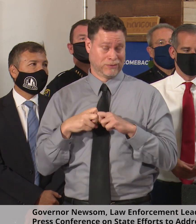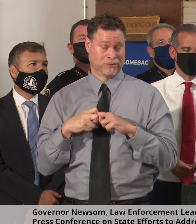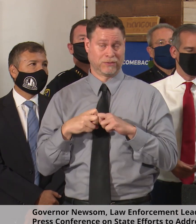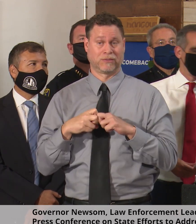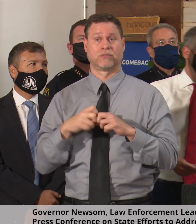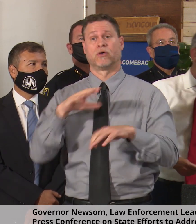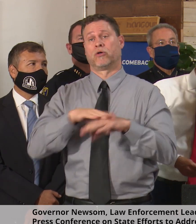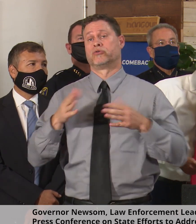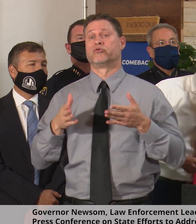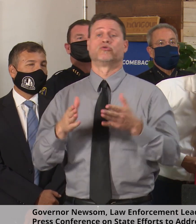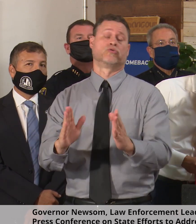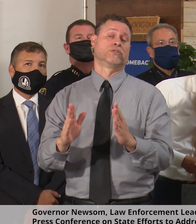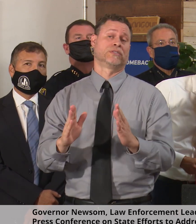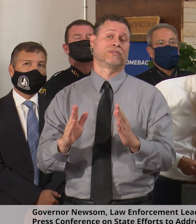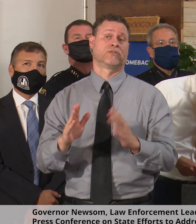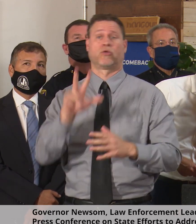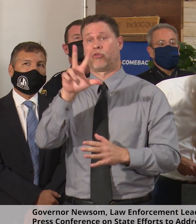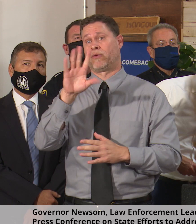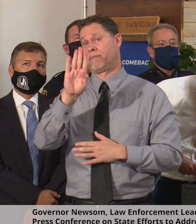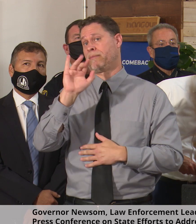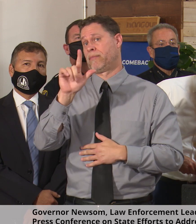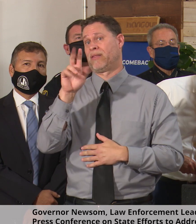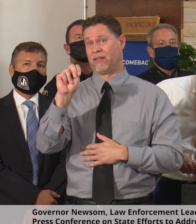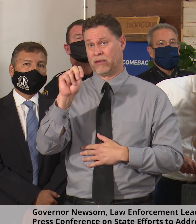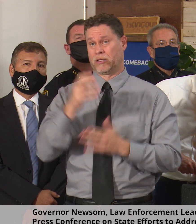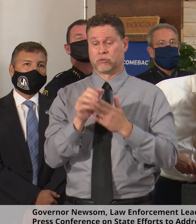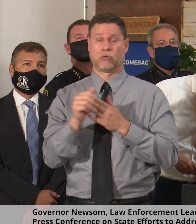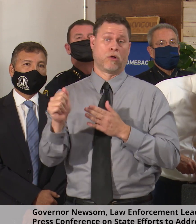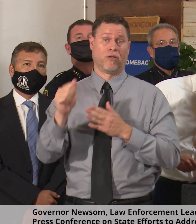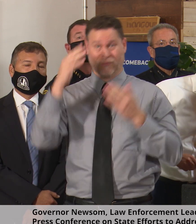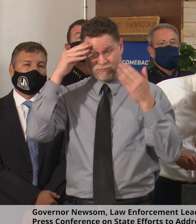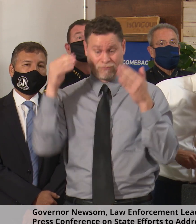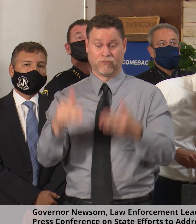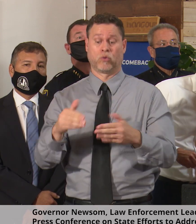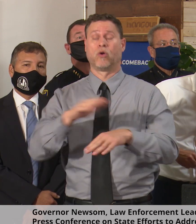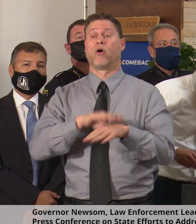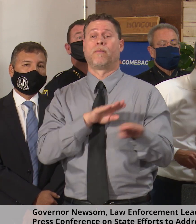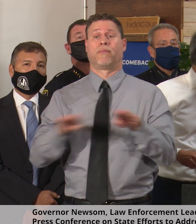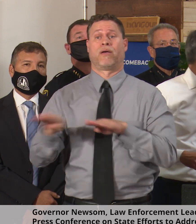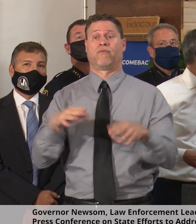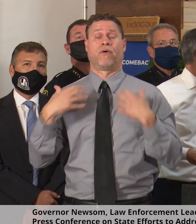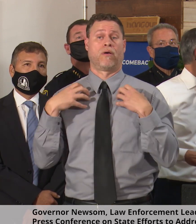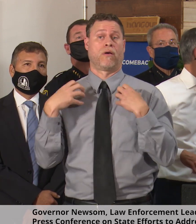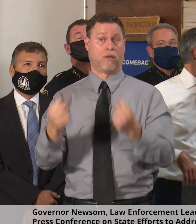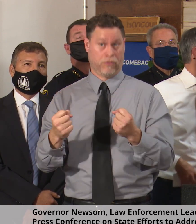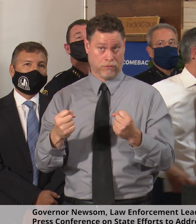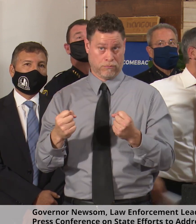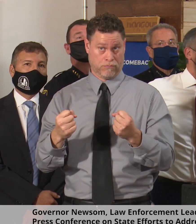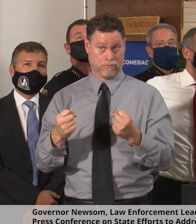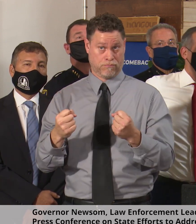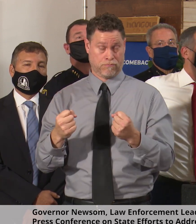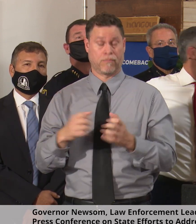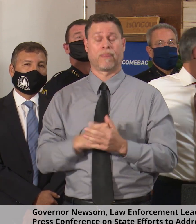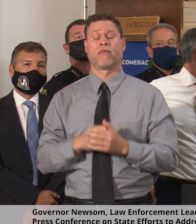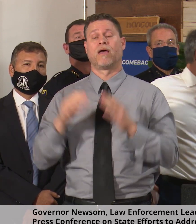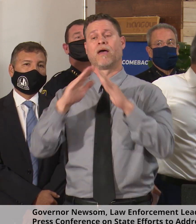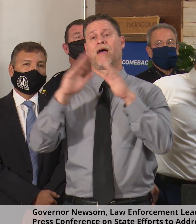streets with a three billion dollar focus on behavioral health. Our housing initiative will